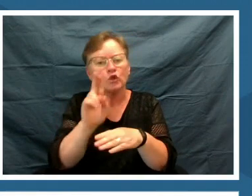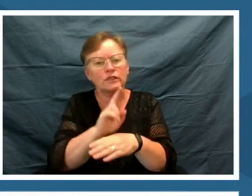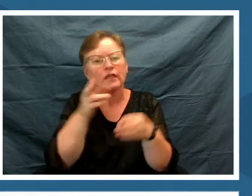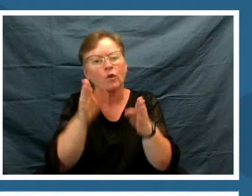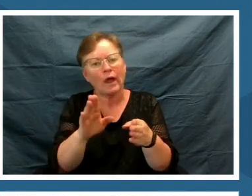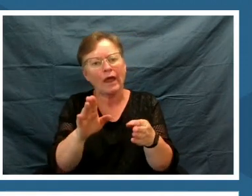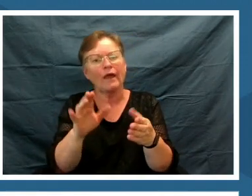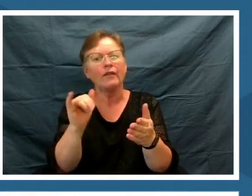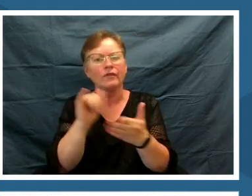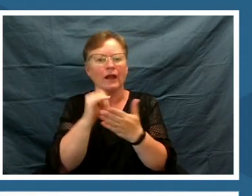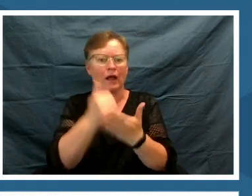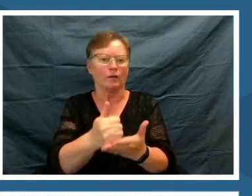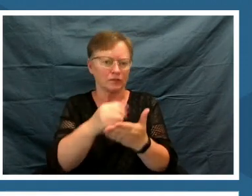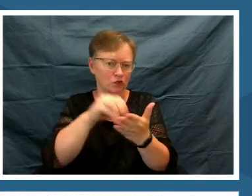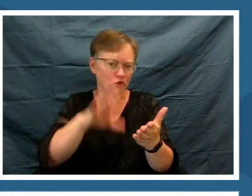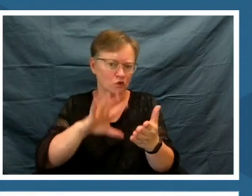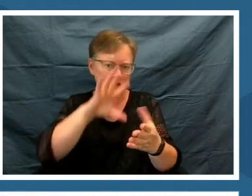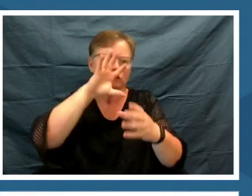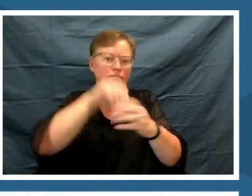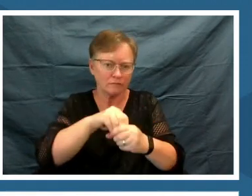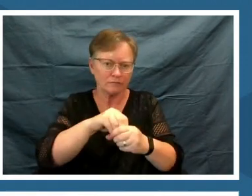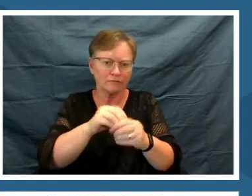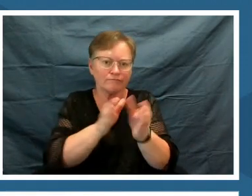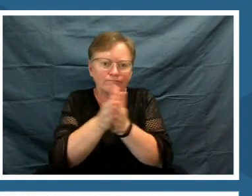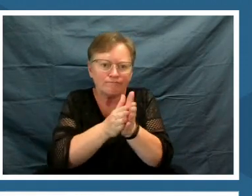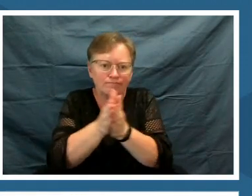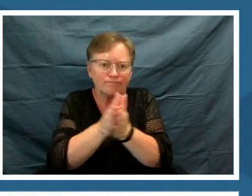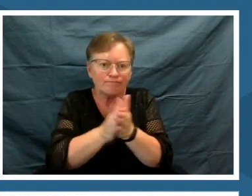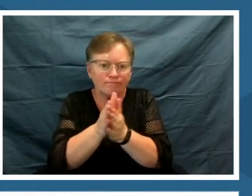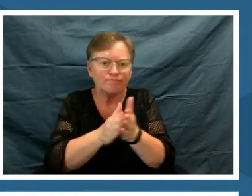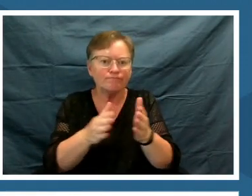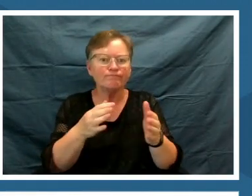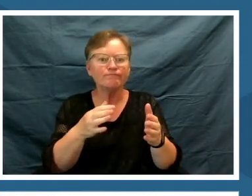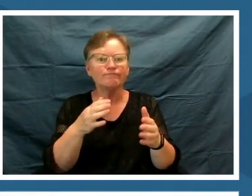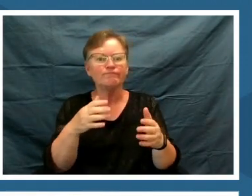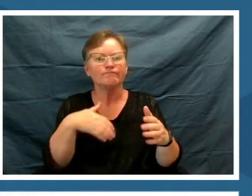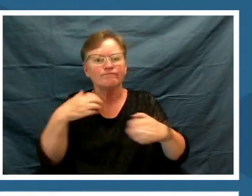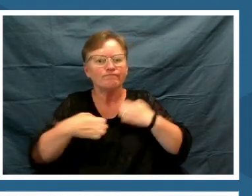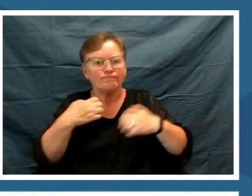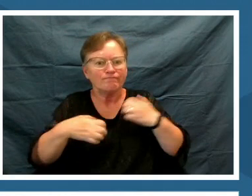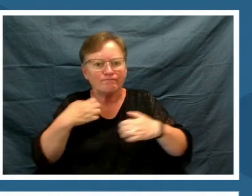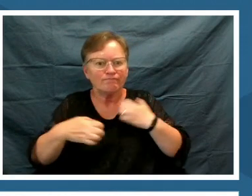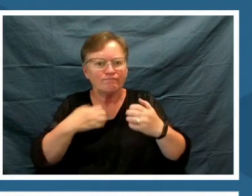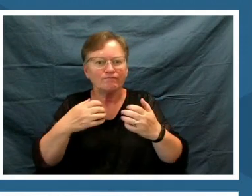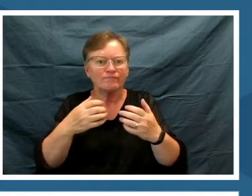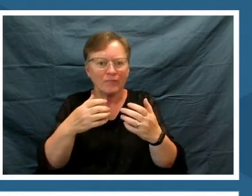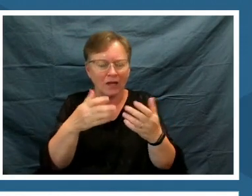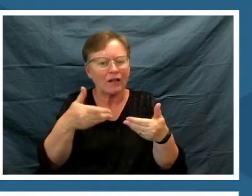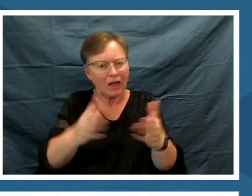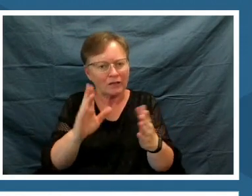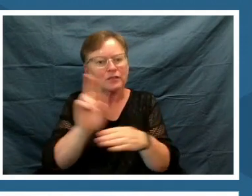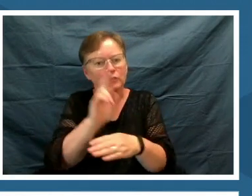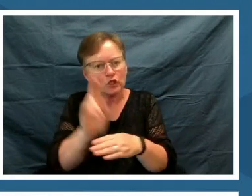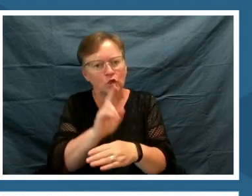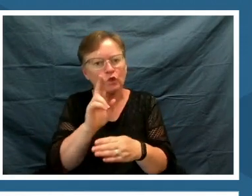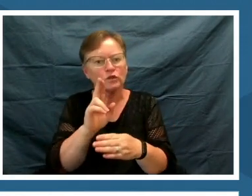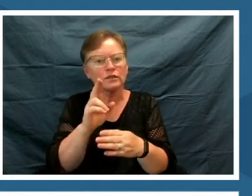meaningful for them and allows them to utilize those standards um in a